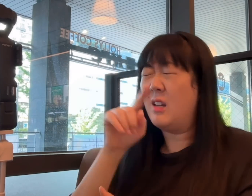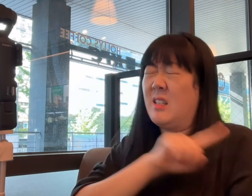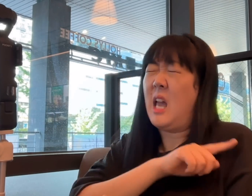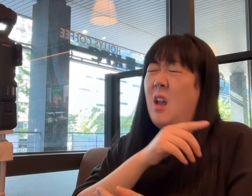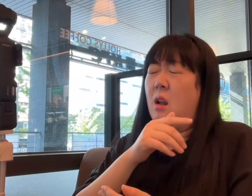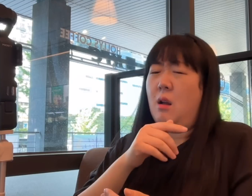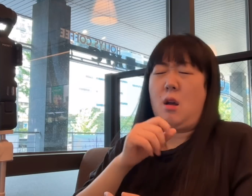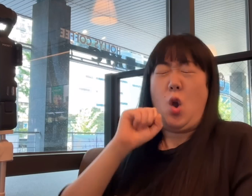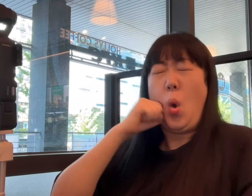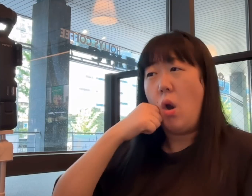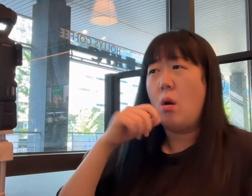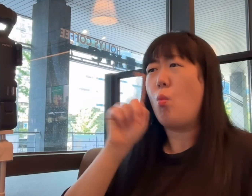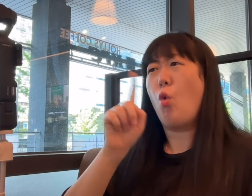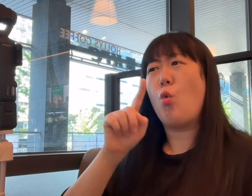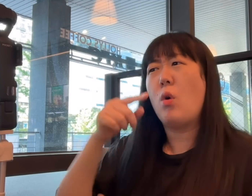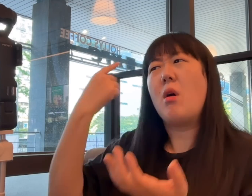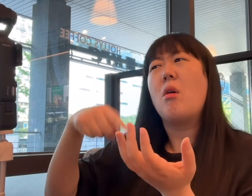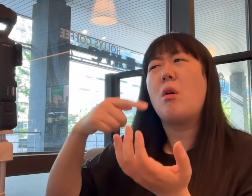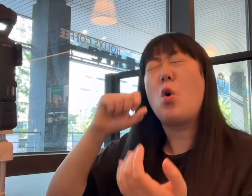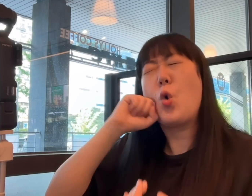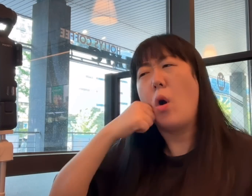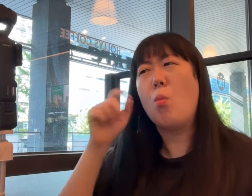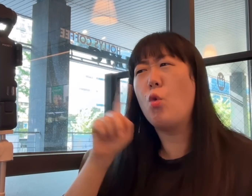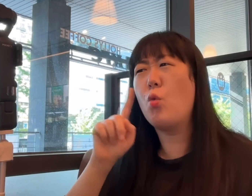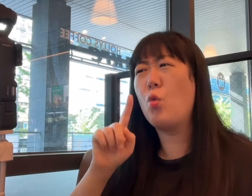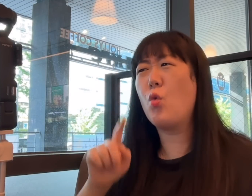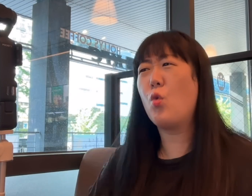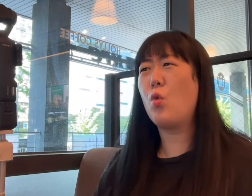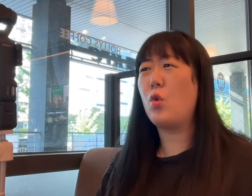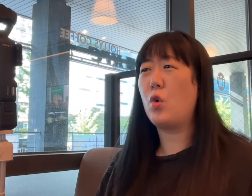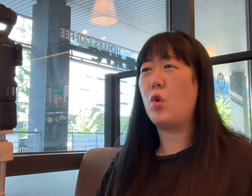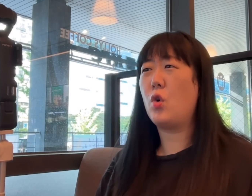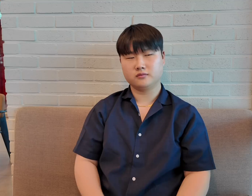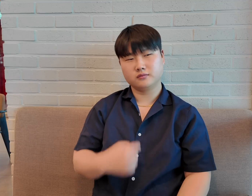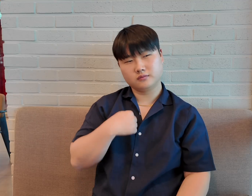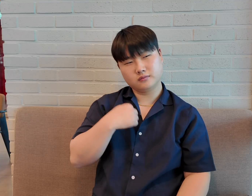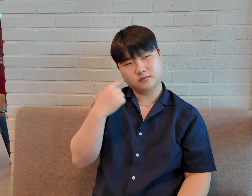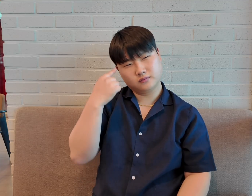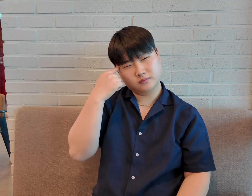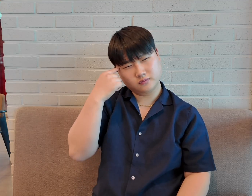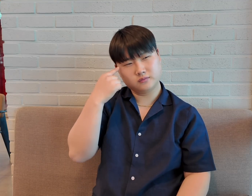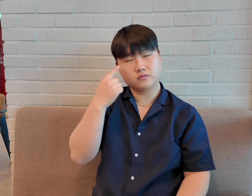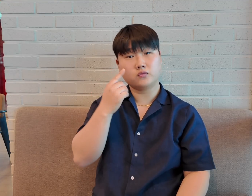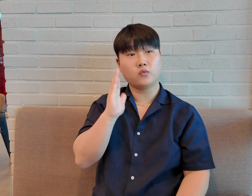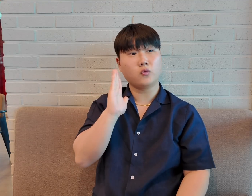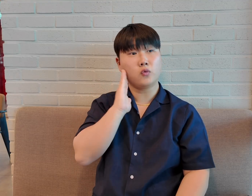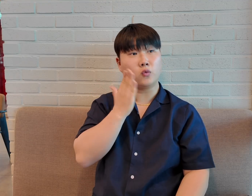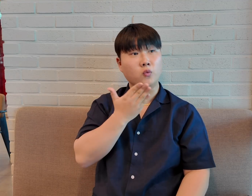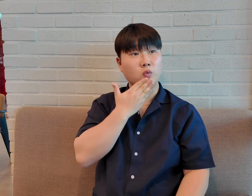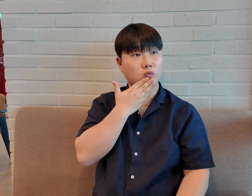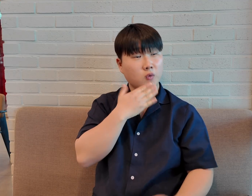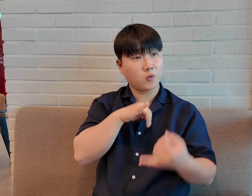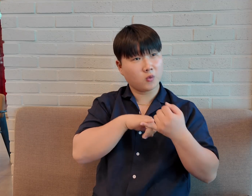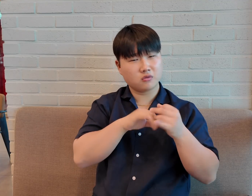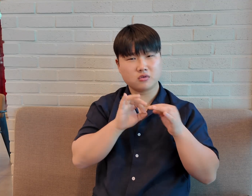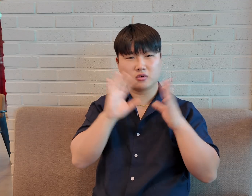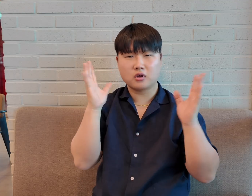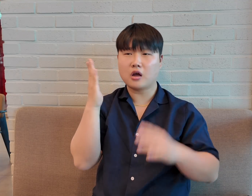What do you think is the most difficult thing to teach? Rather than from the perspective of a deaf teacher,